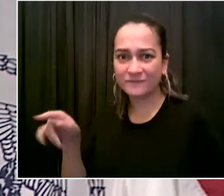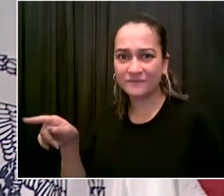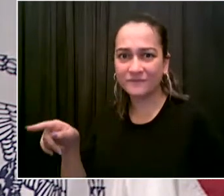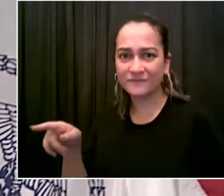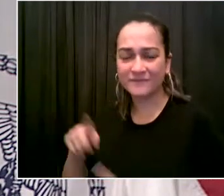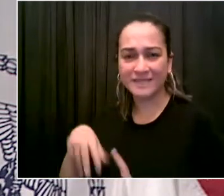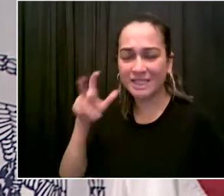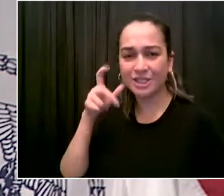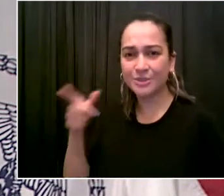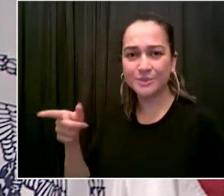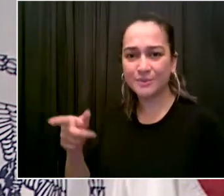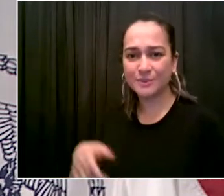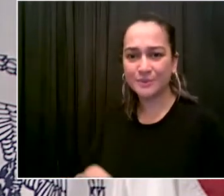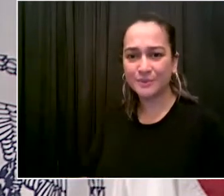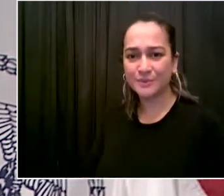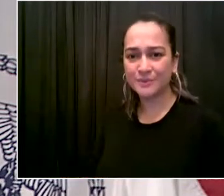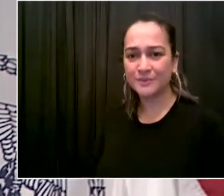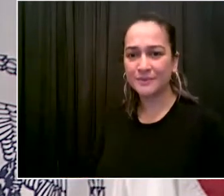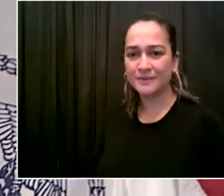YOAV, ARE YOU UNMUTE?